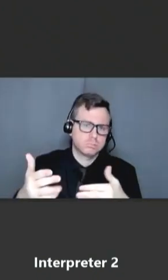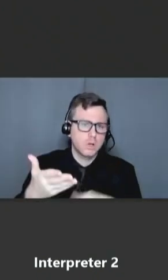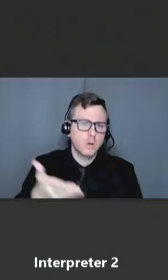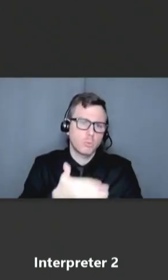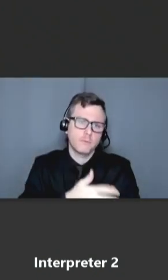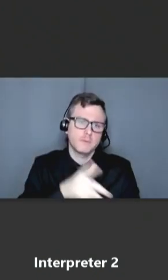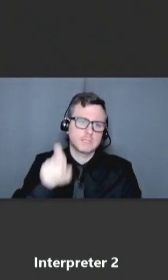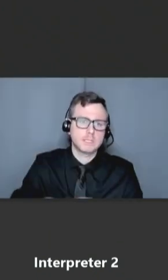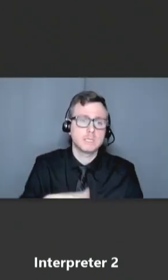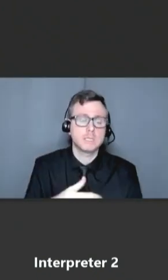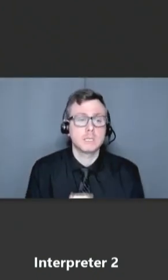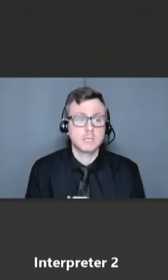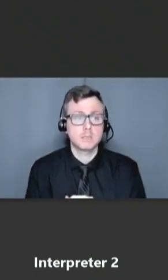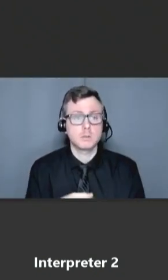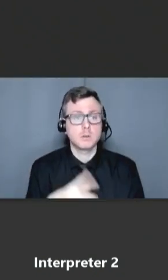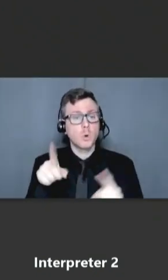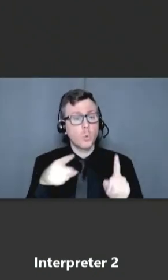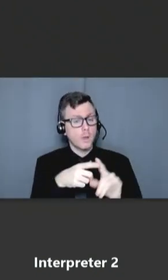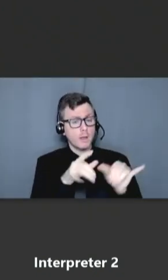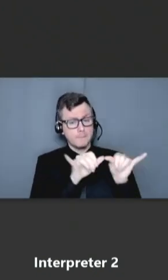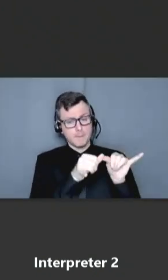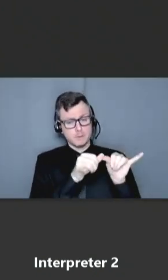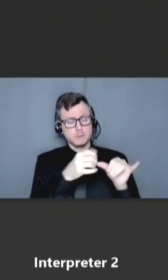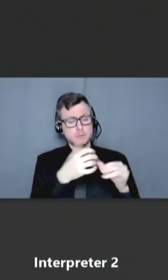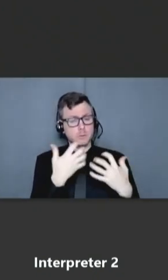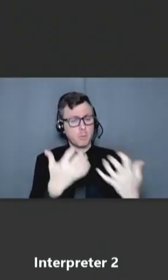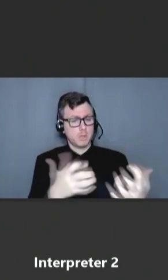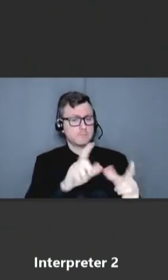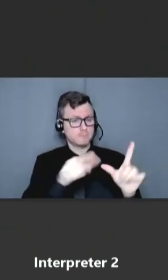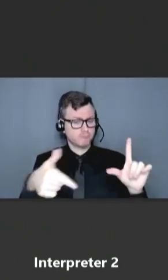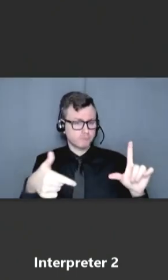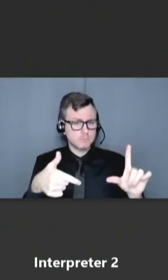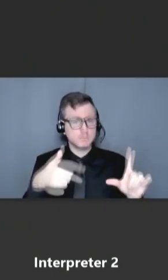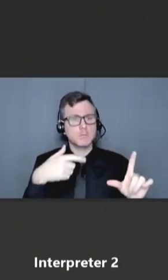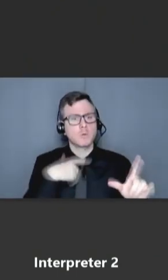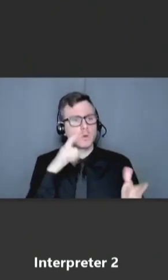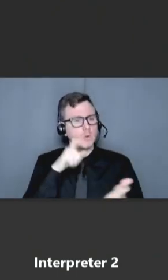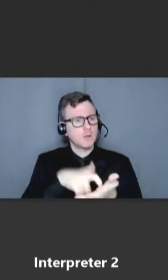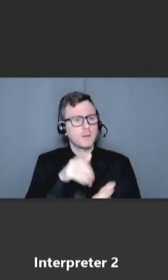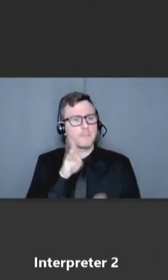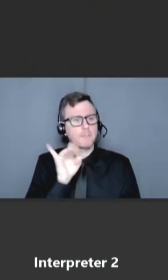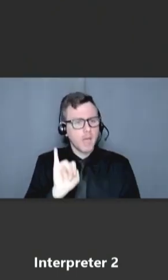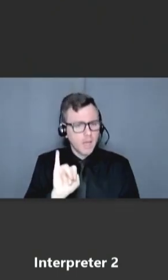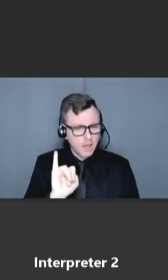When we do measure LGBTQ population, we have consistently found that bisexuals significantly